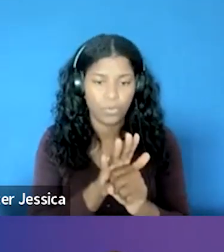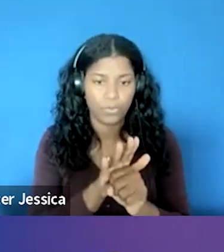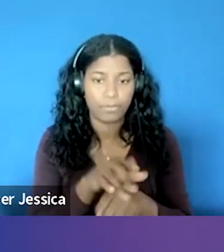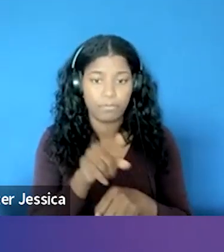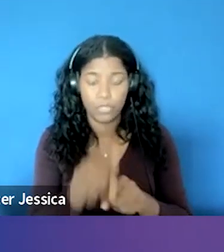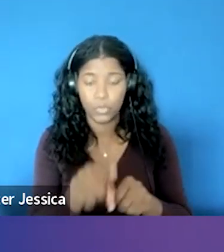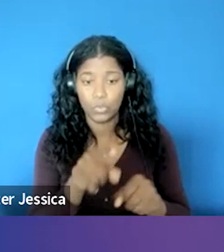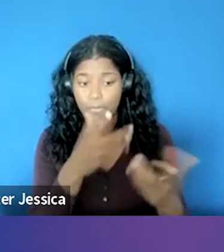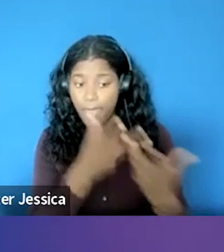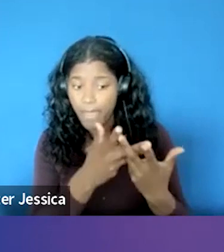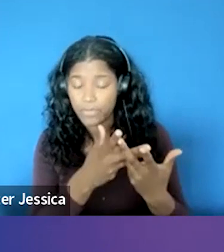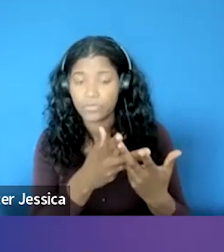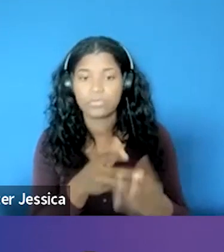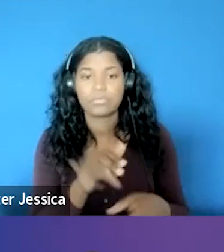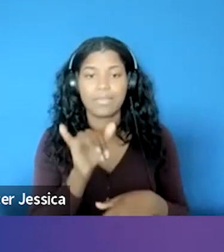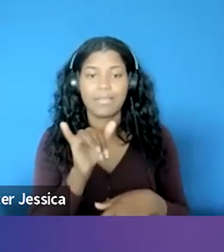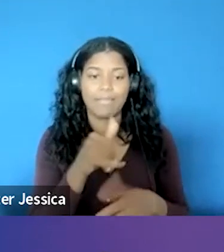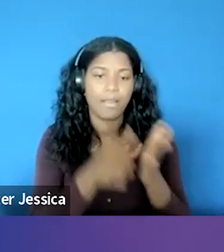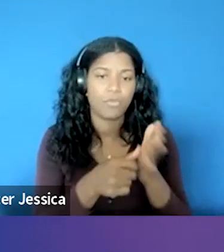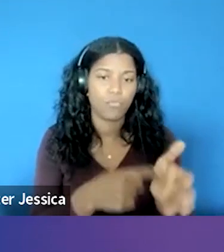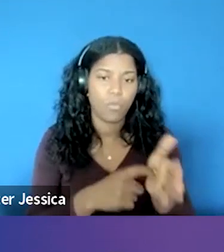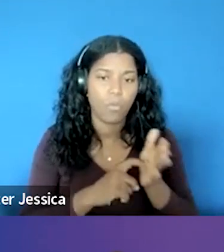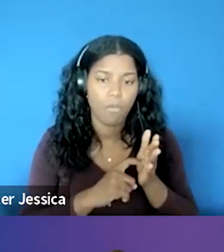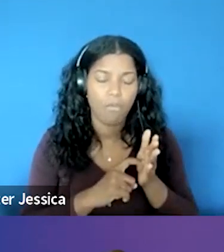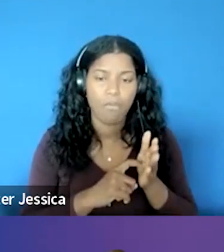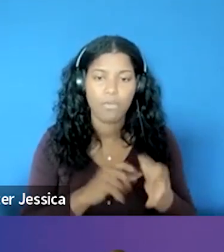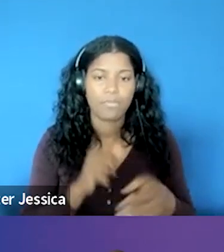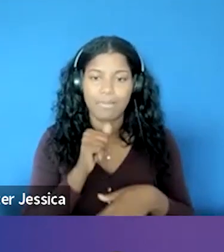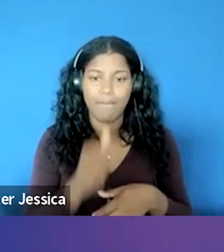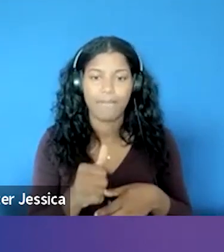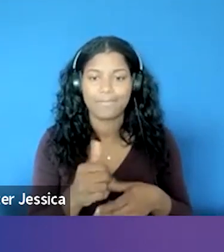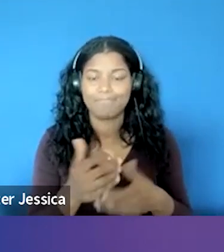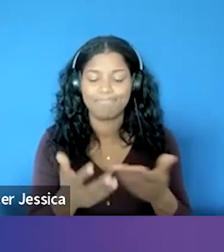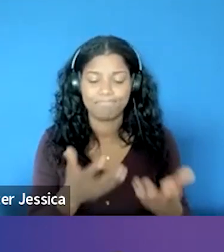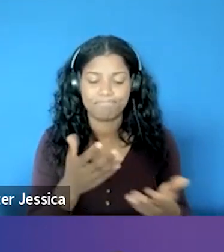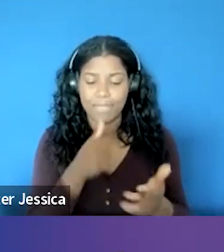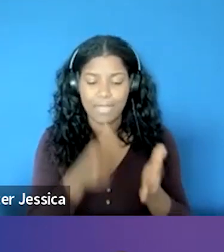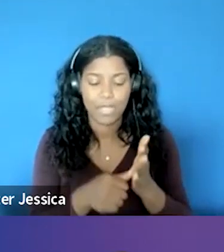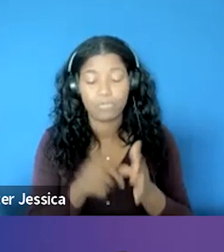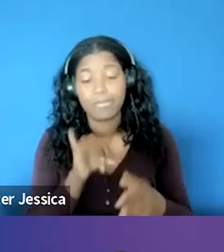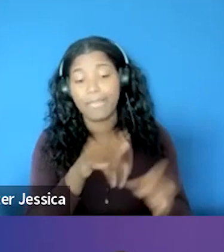So that's a letter that's required, it's not as much a letter like this person is fantastic,